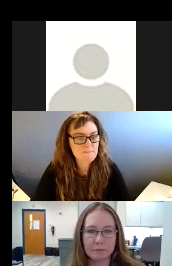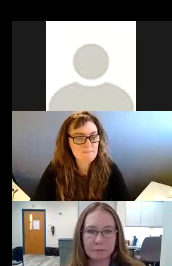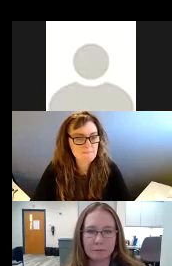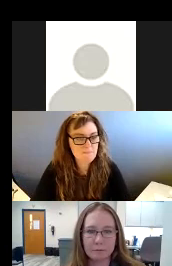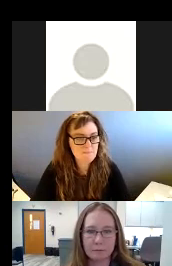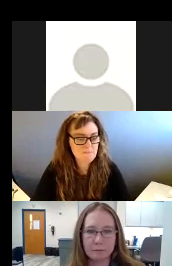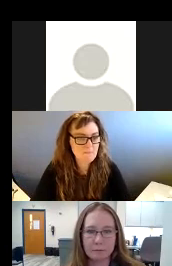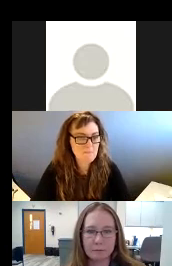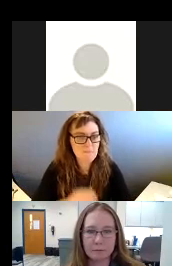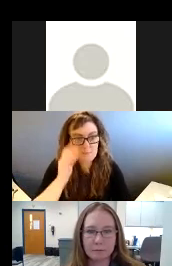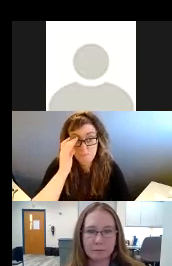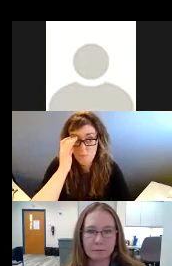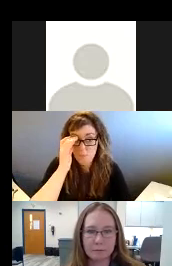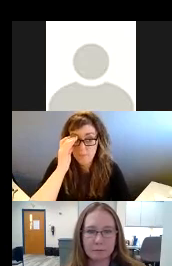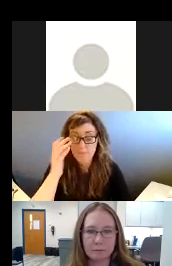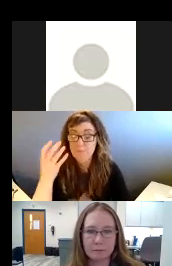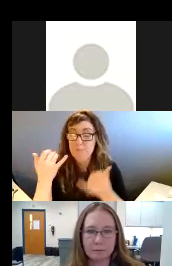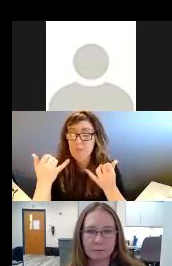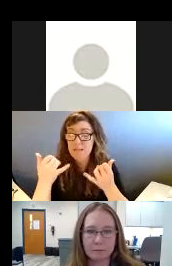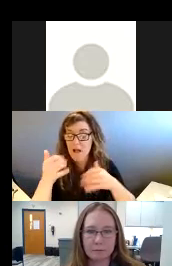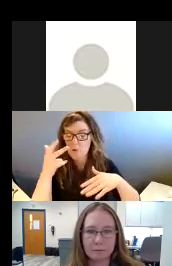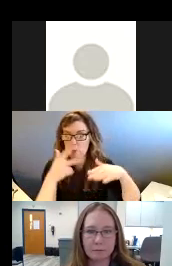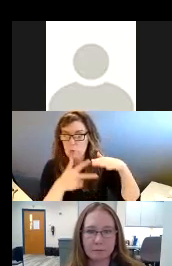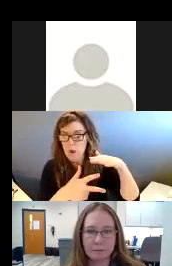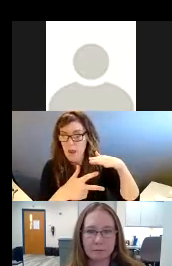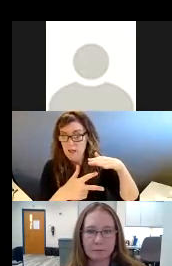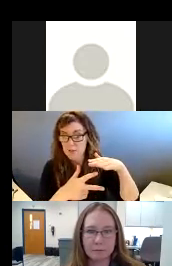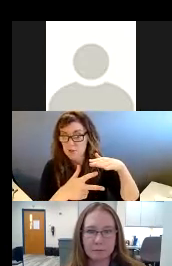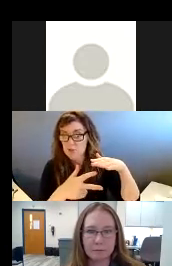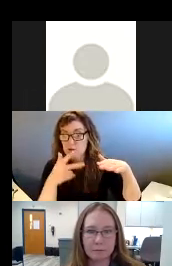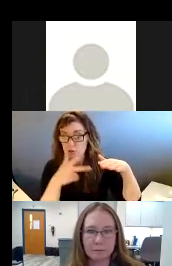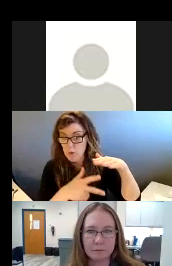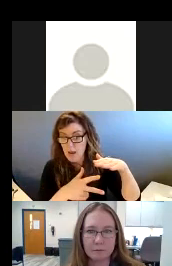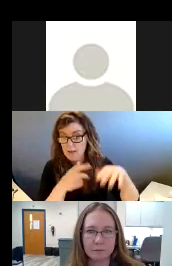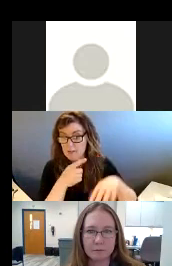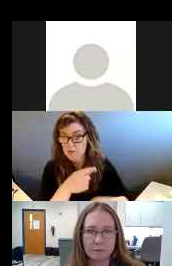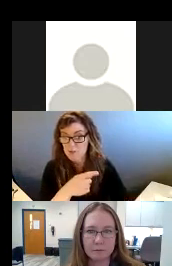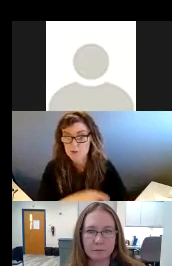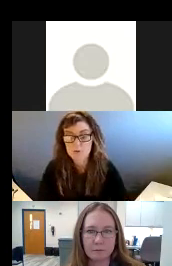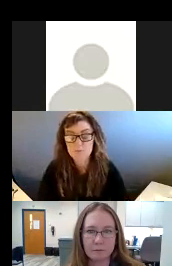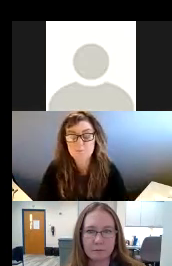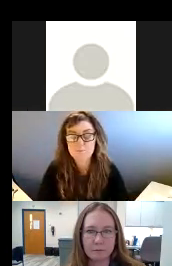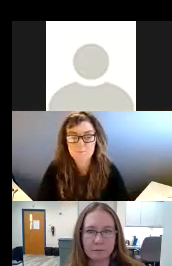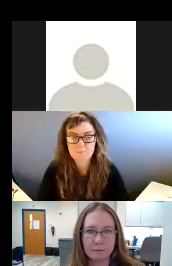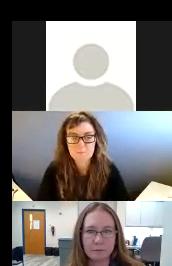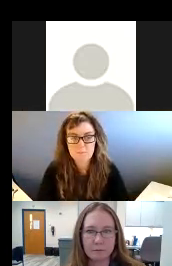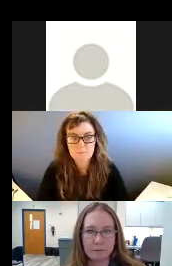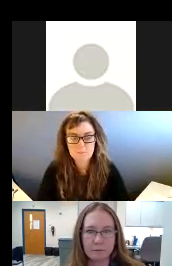AND THIS IS THE GARAGE SPACE. WE GET TO SEE THIS IS THE INTERIOR GARAGE OF